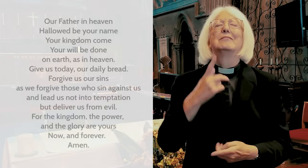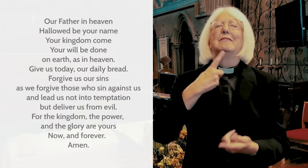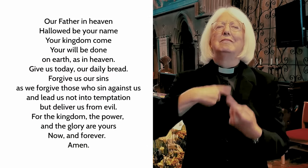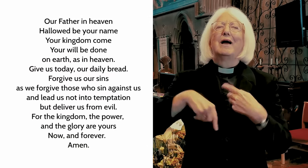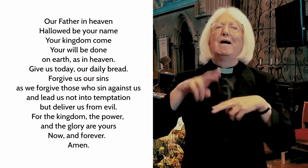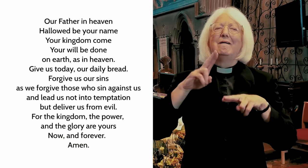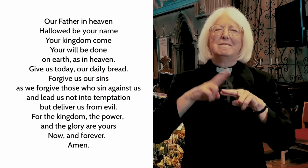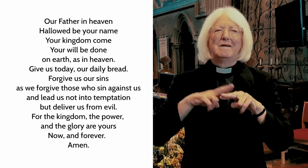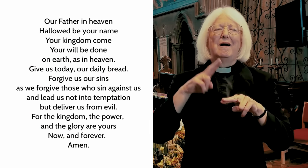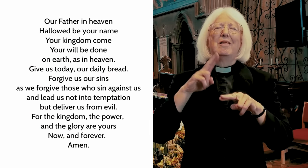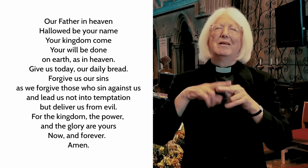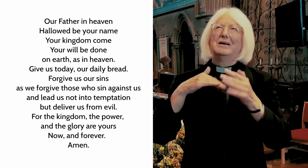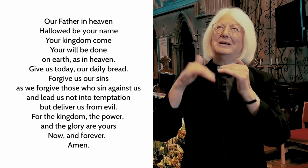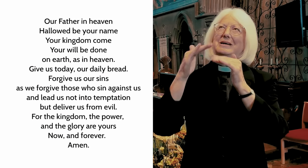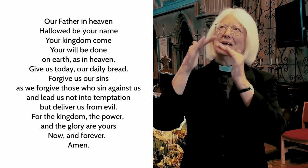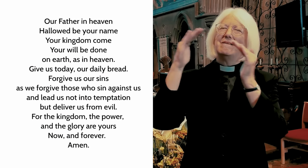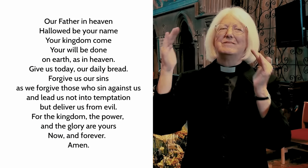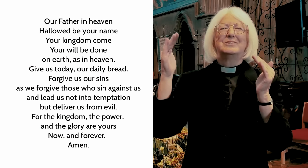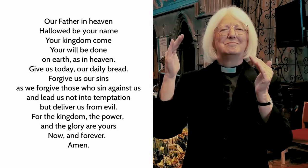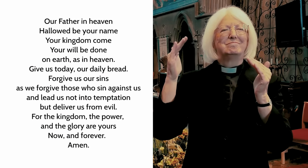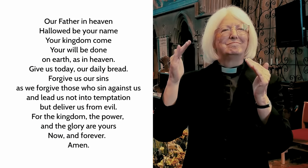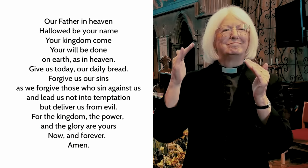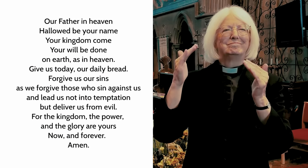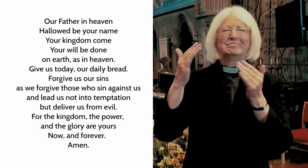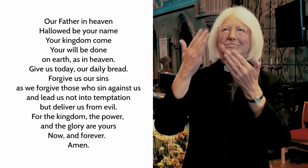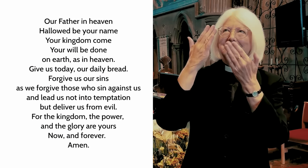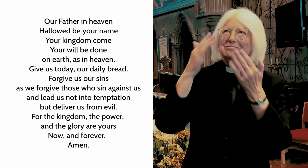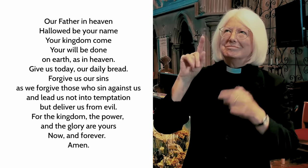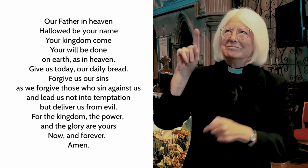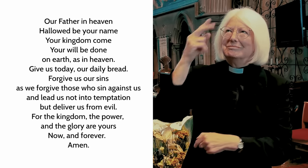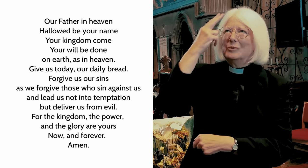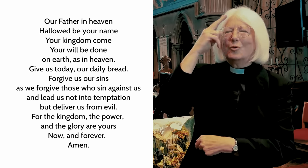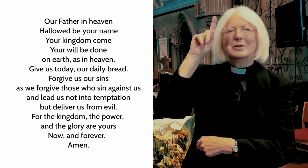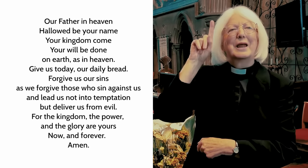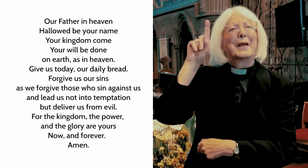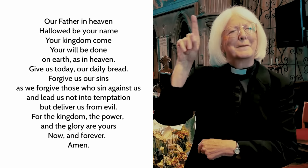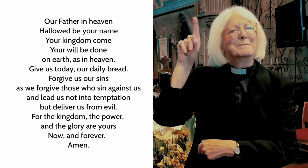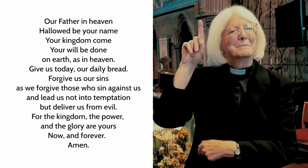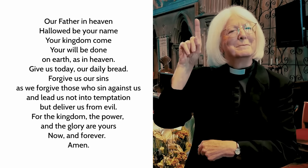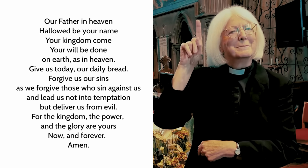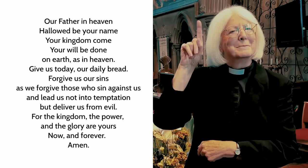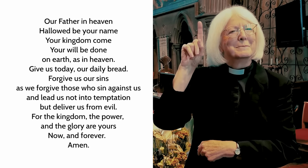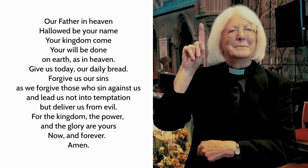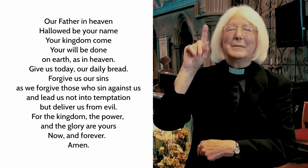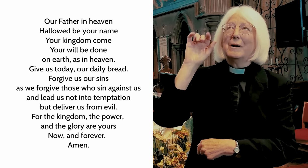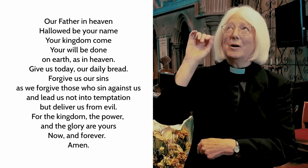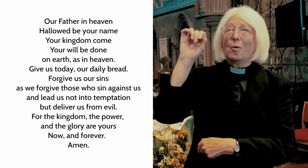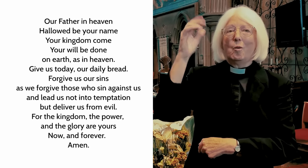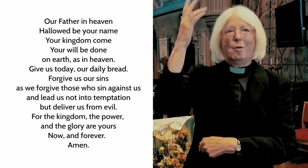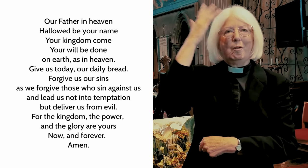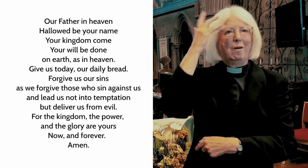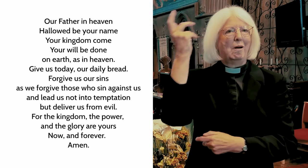Our Father in heaven, Hallowed be your name Your kingdom come,